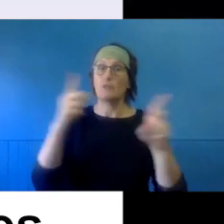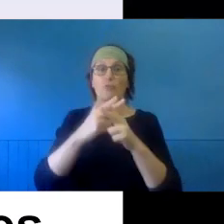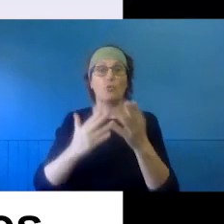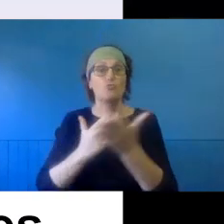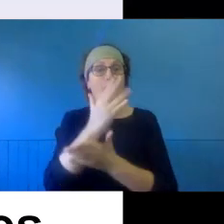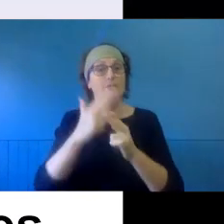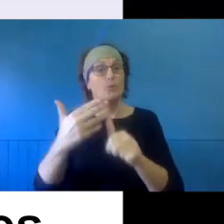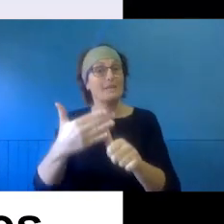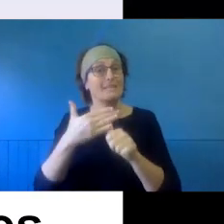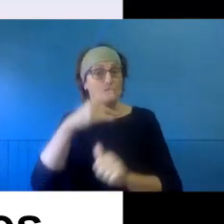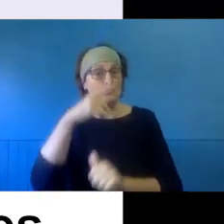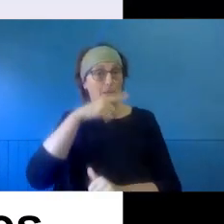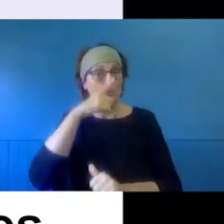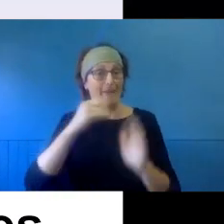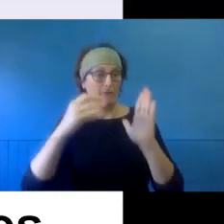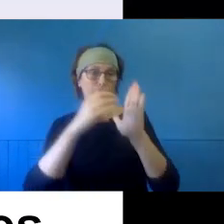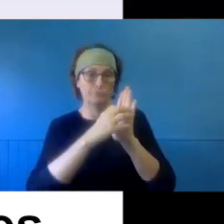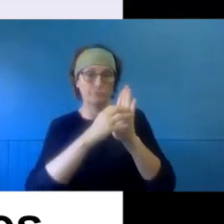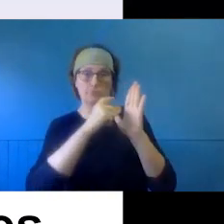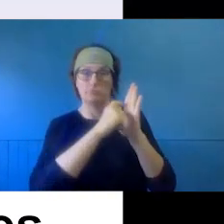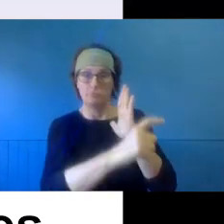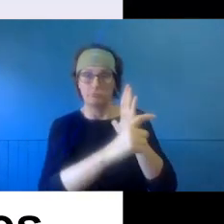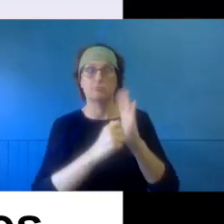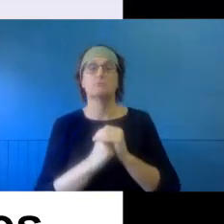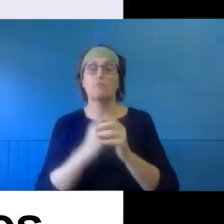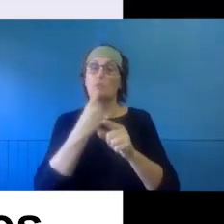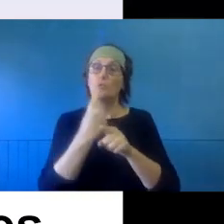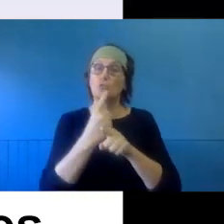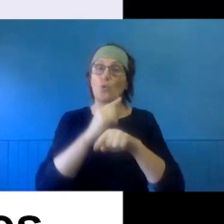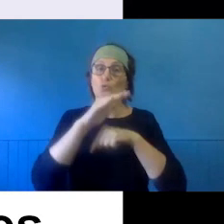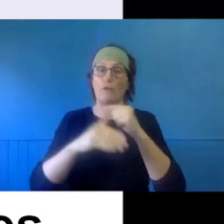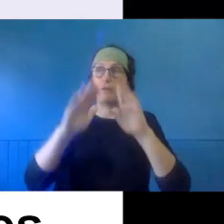article there that articulates the rights of world Indigenous people to